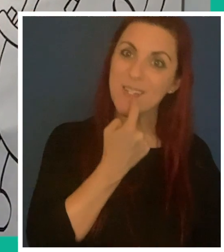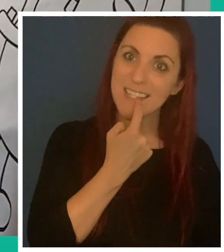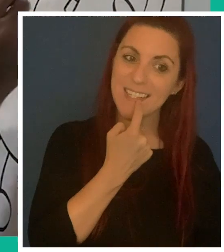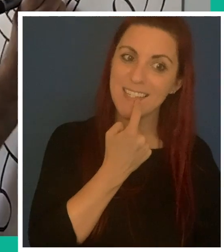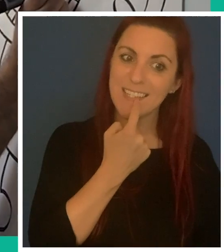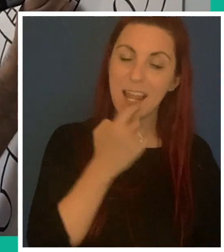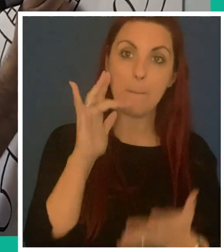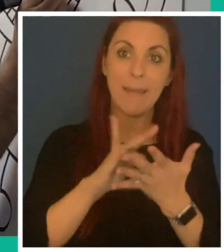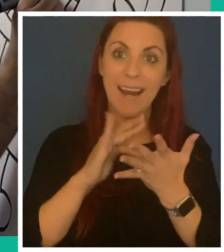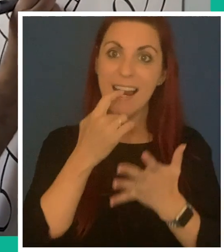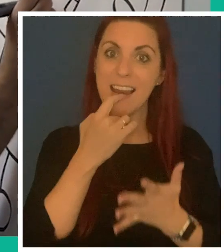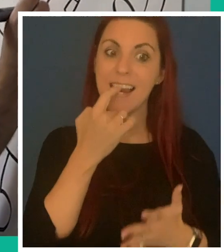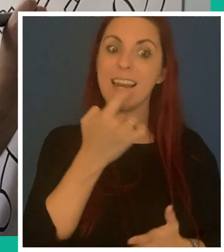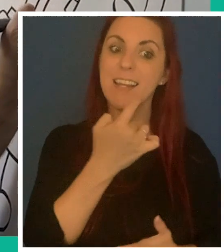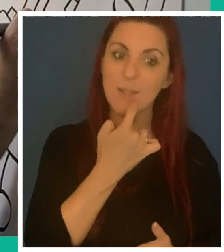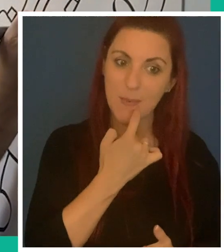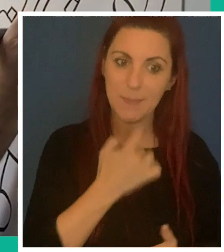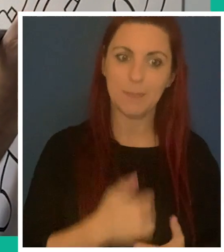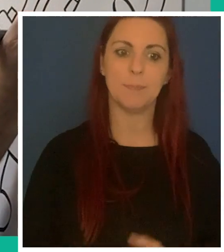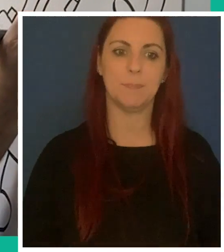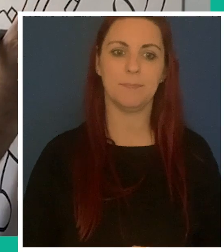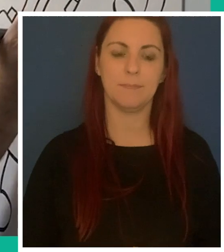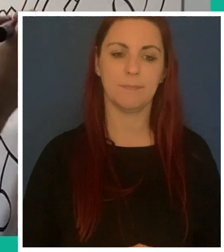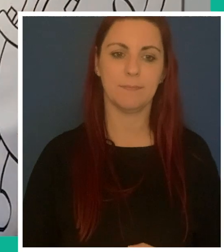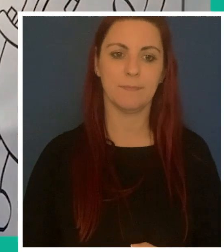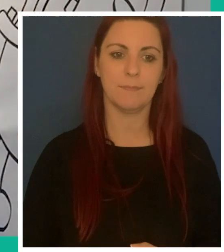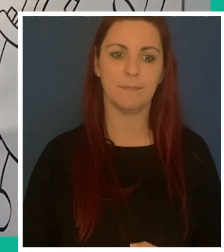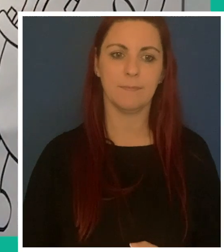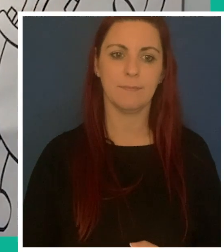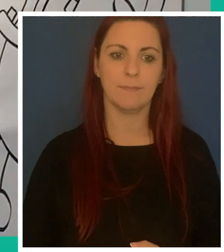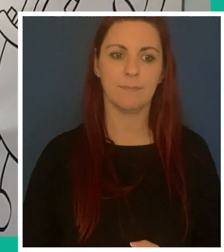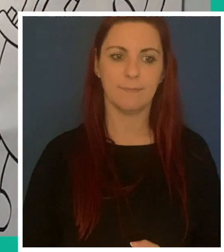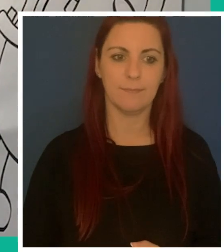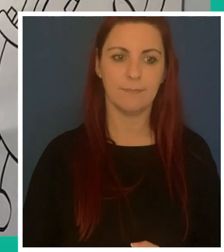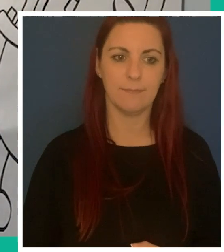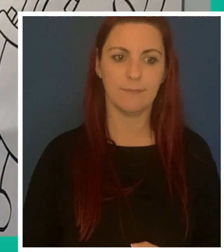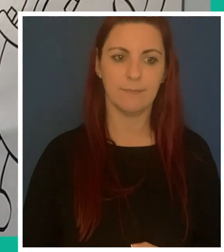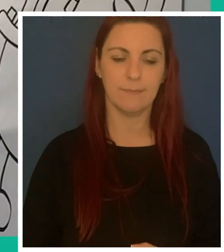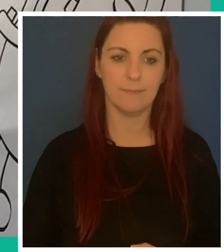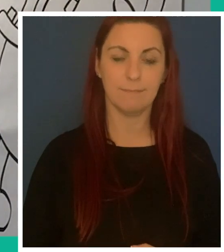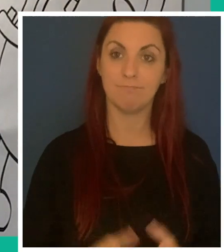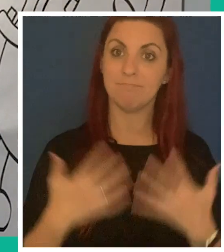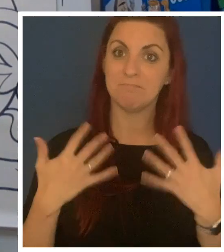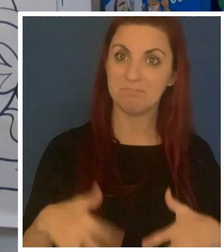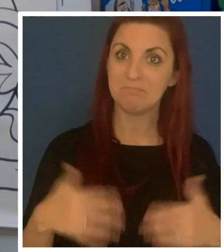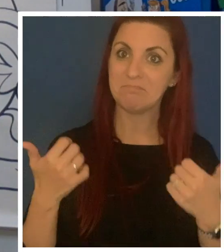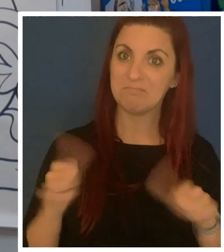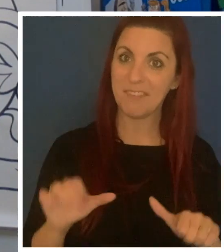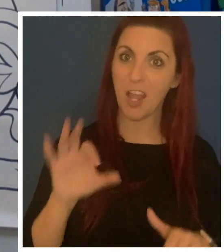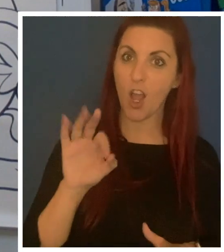mouth down to the end of his mouth. And that is Guzzler.